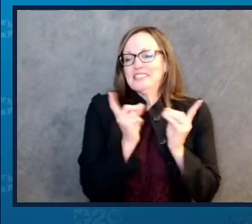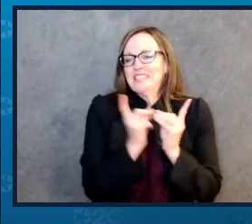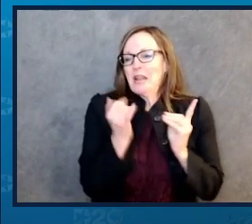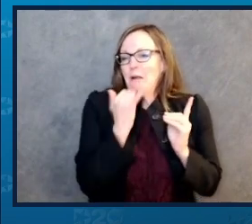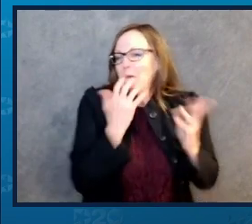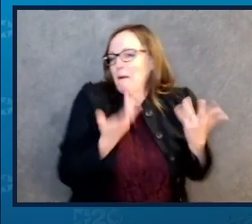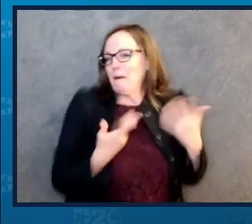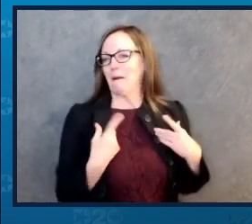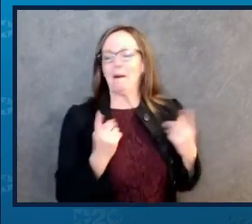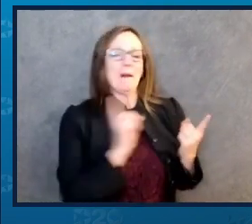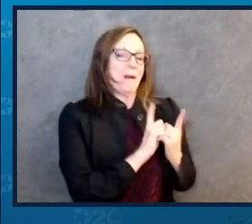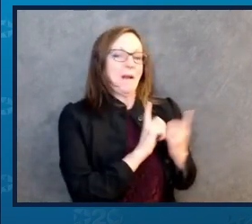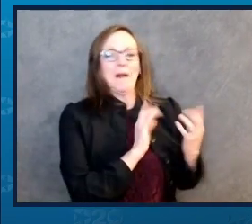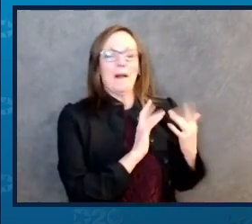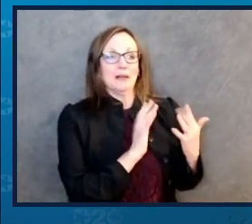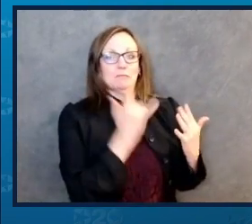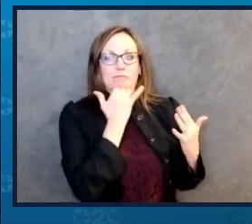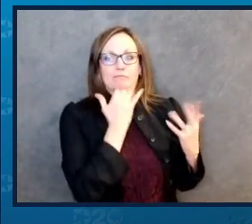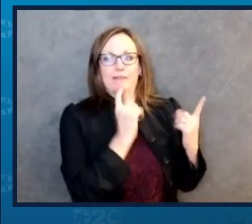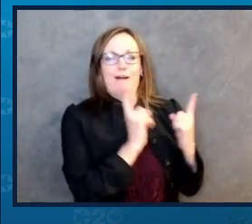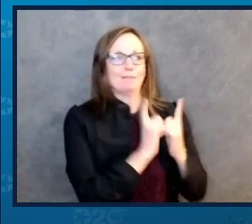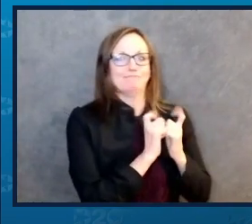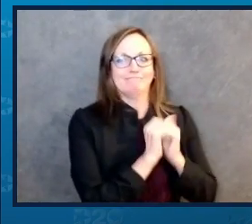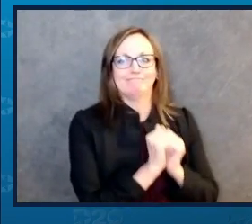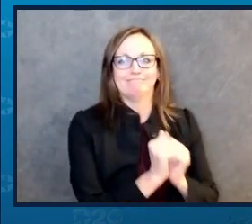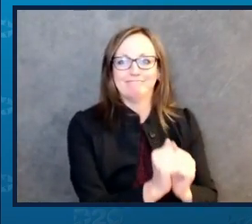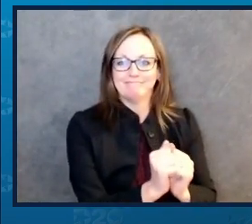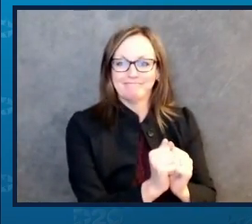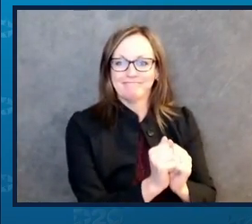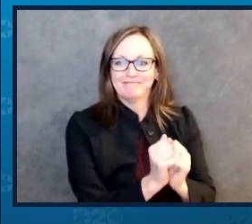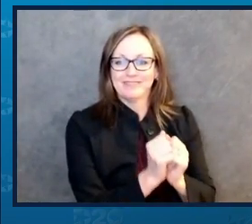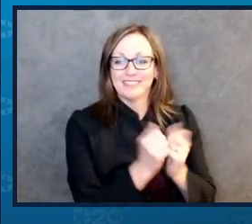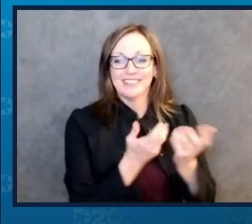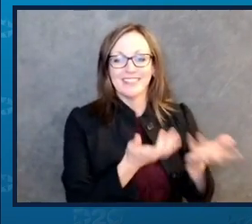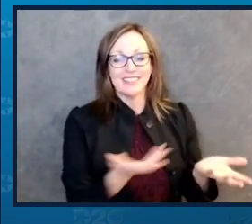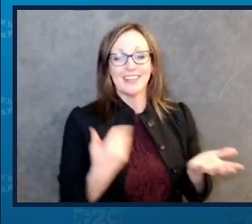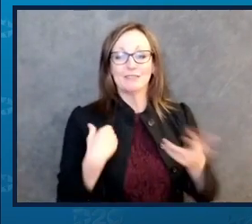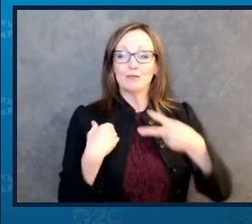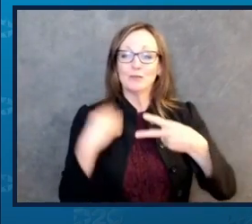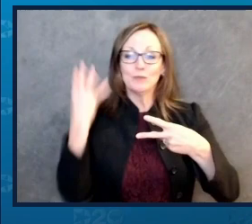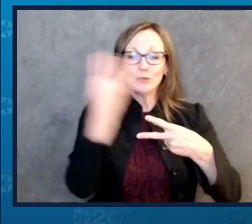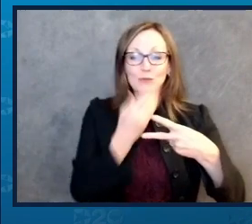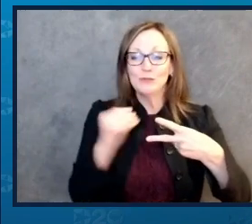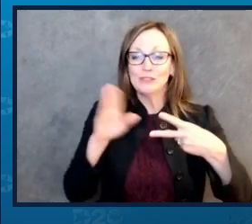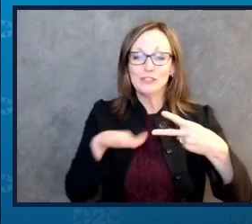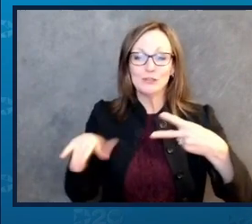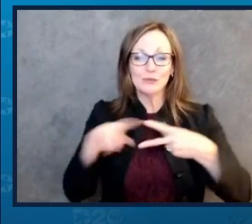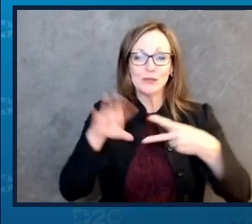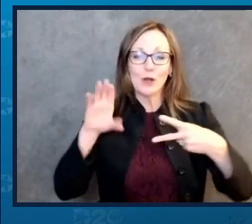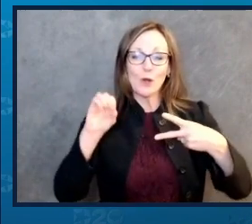CHILDREN. COLE AND LEGAL.